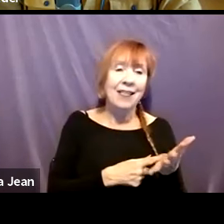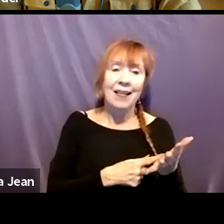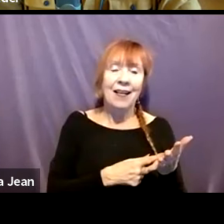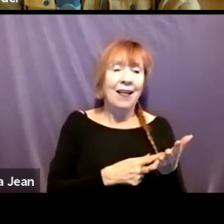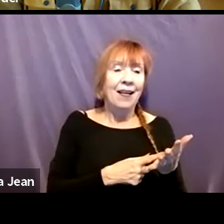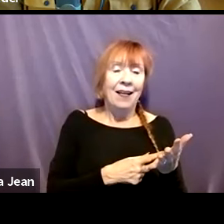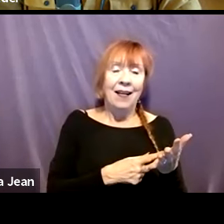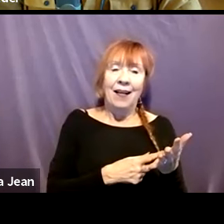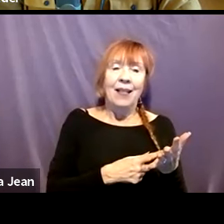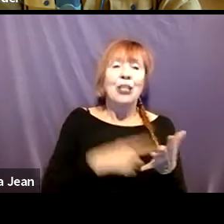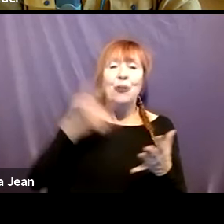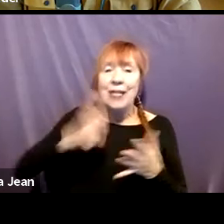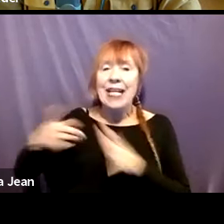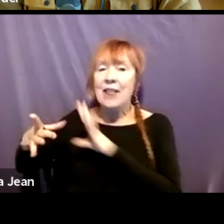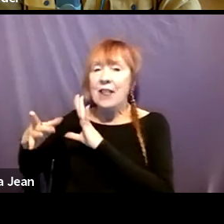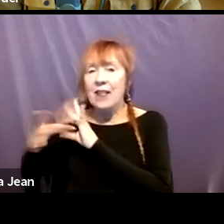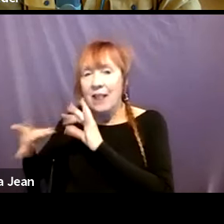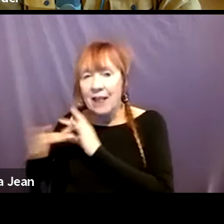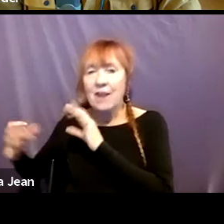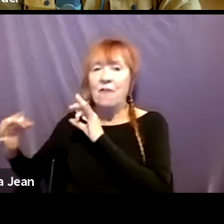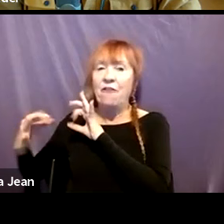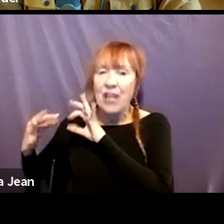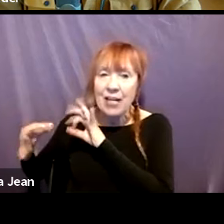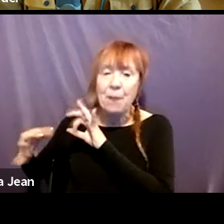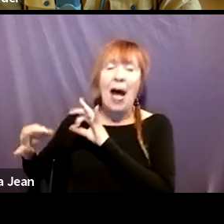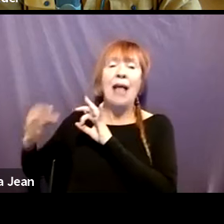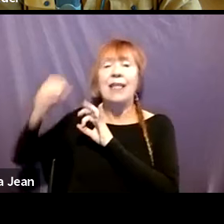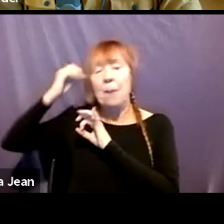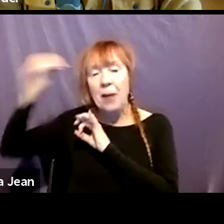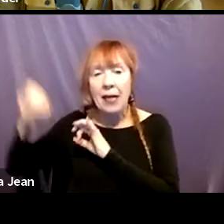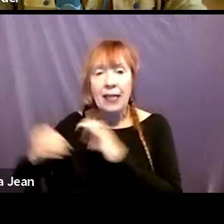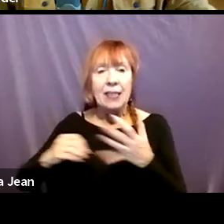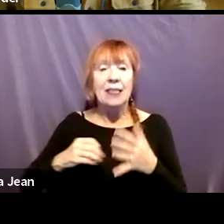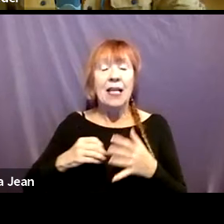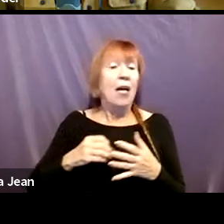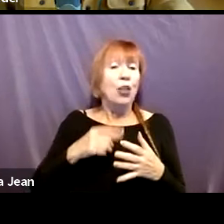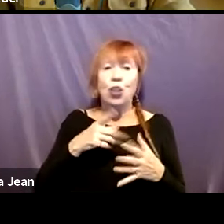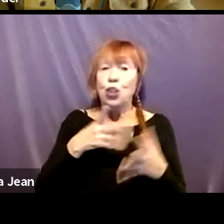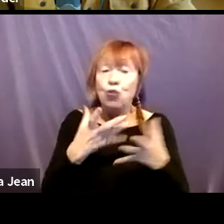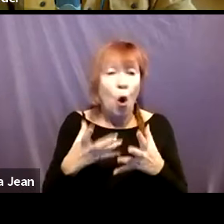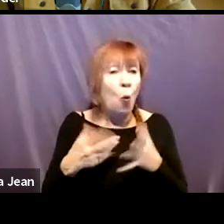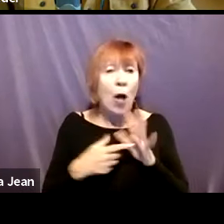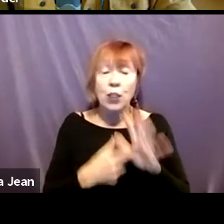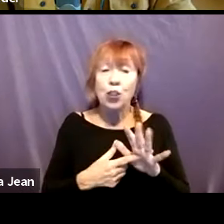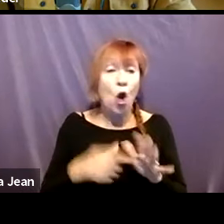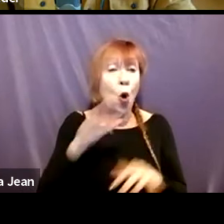You always need other eyeballs. And what I've been doing during quarantine is,